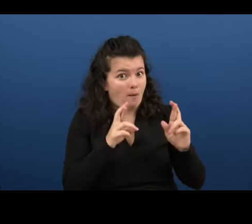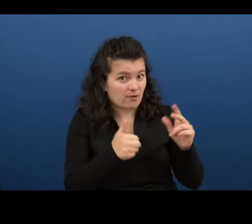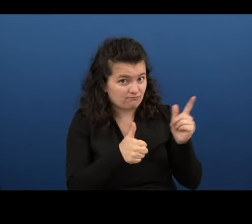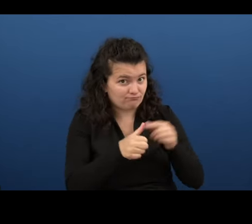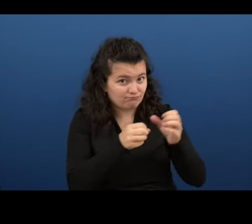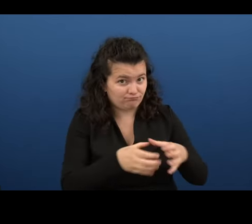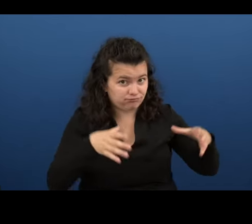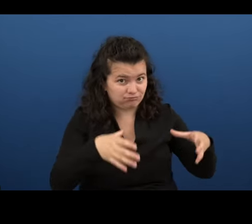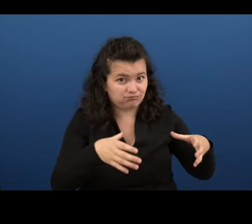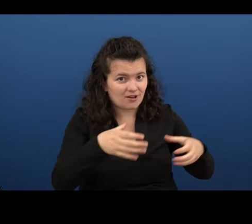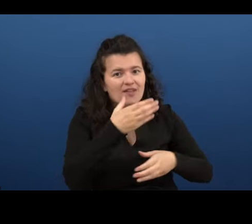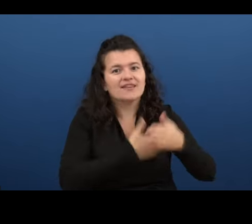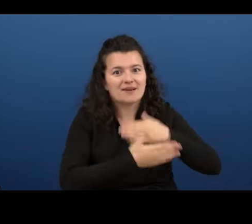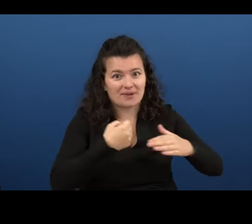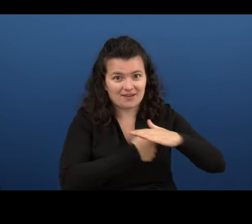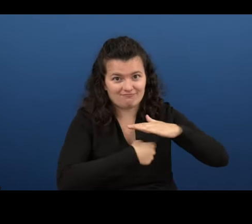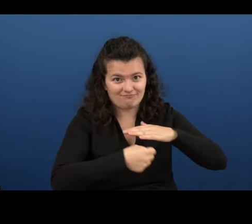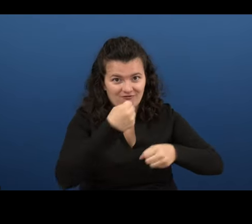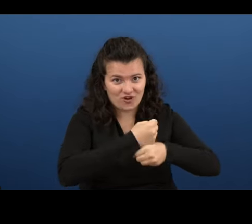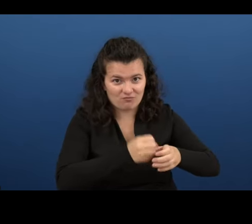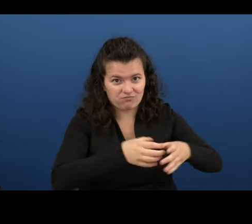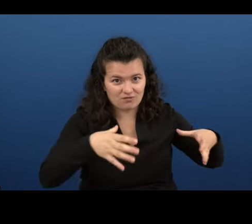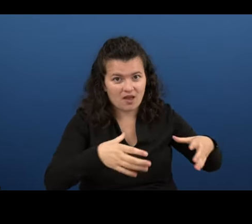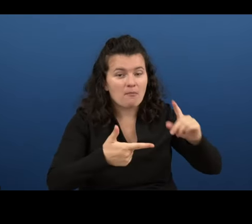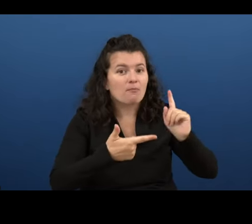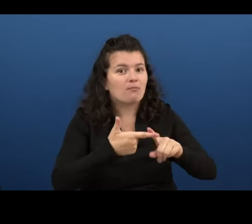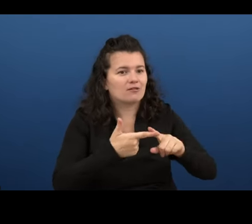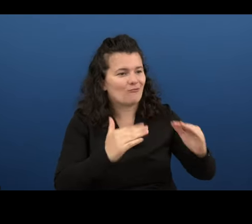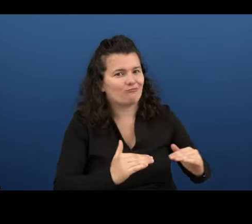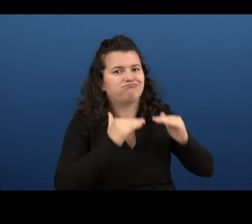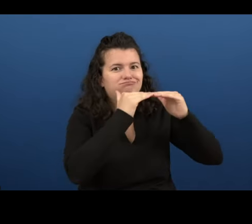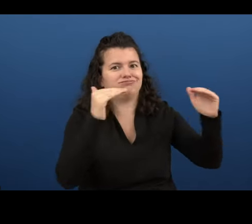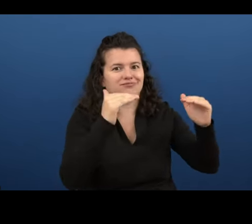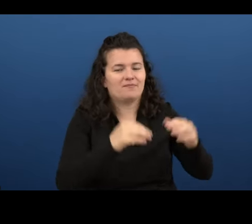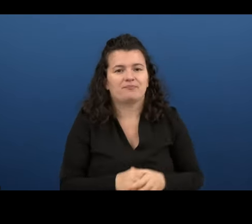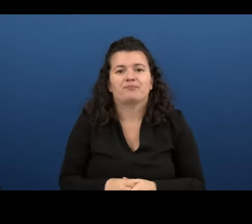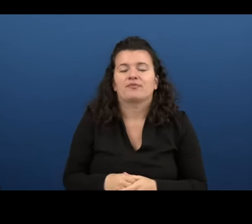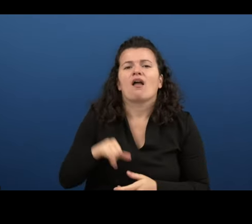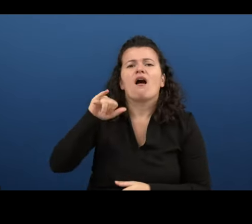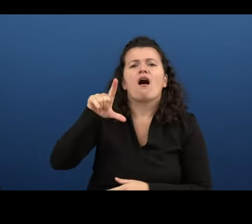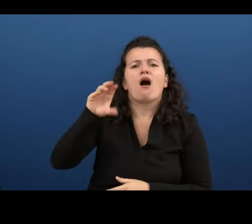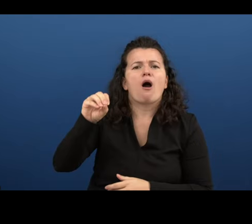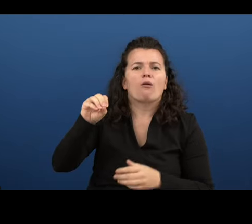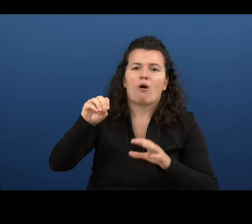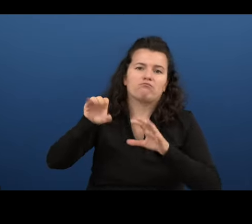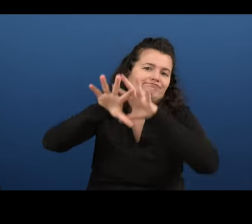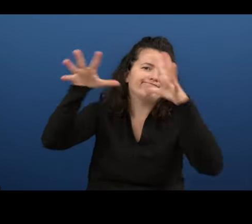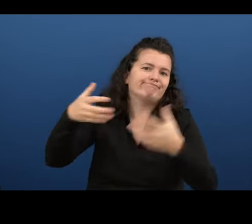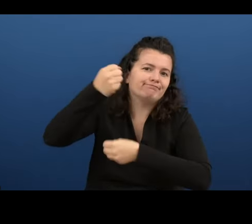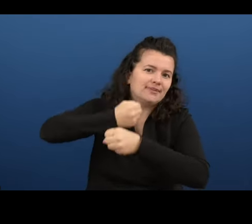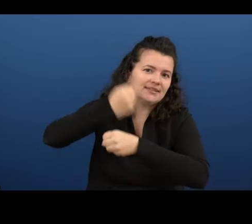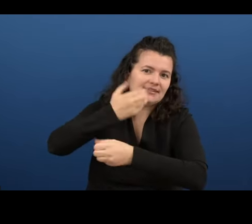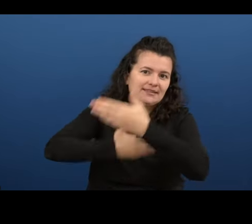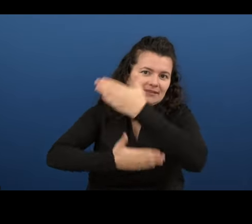09:41:08 It is not worthy that the ILO global business and disability network will launch